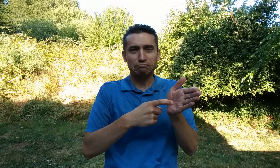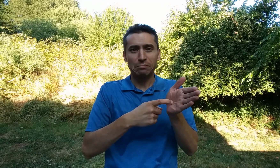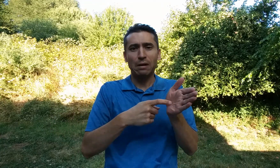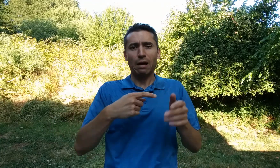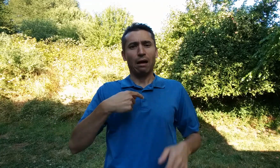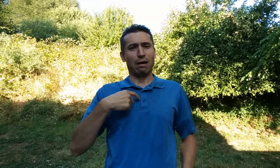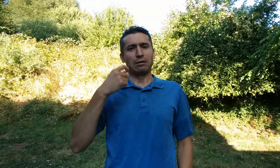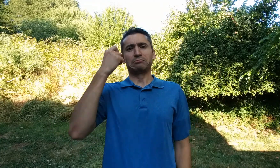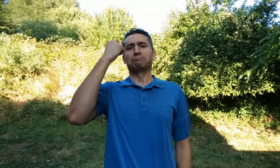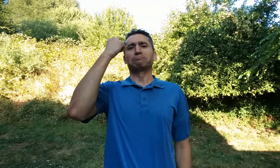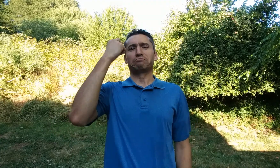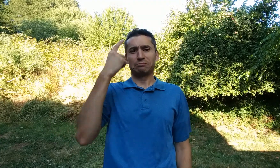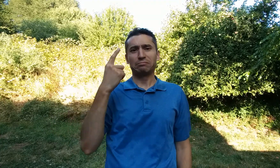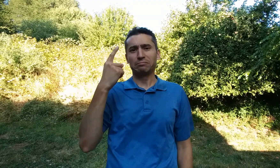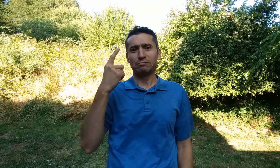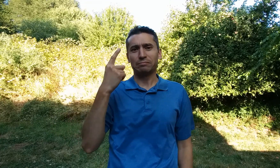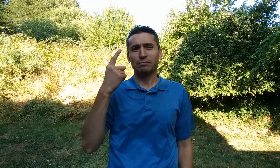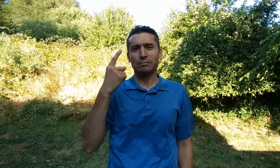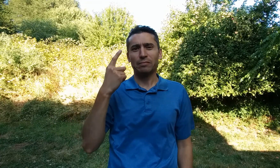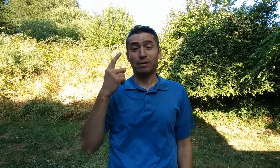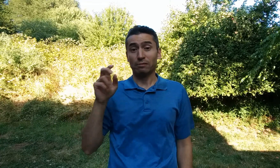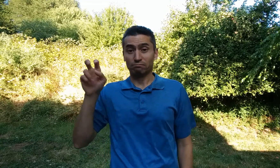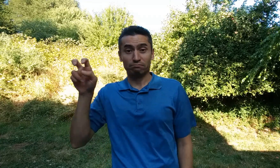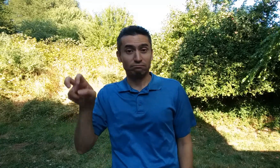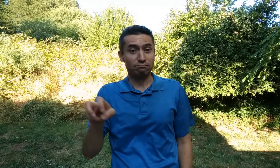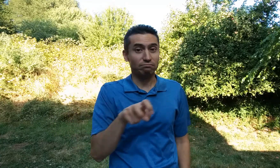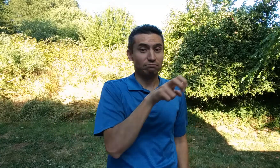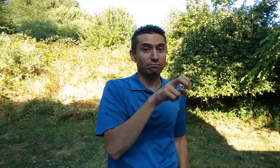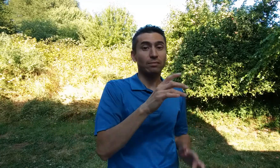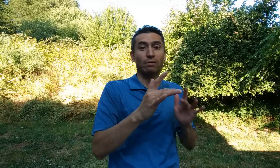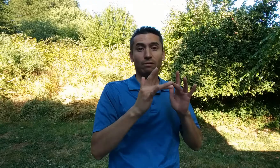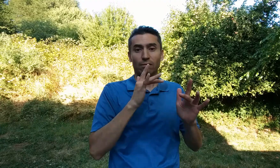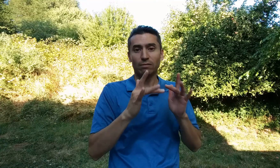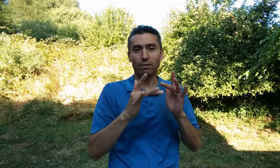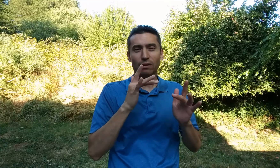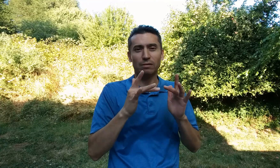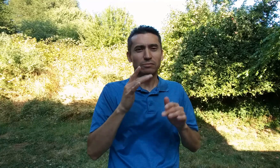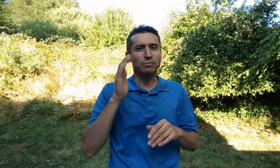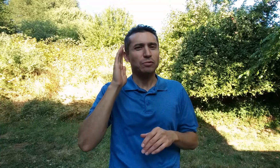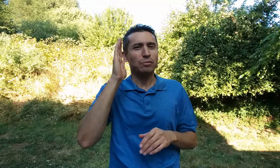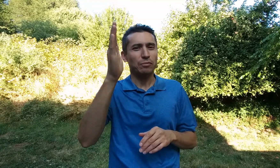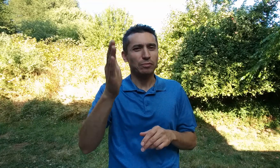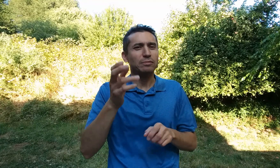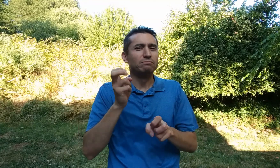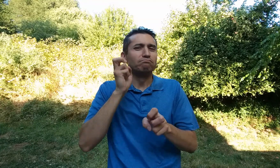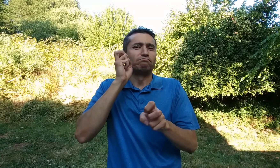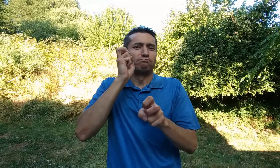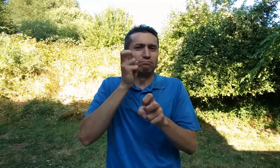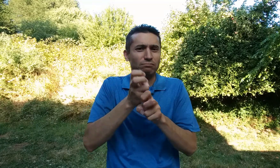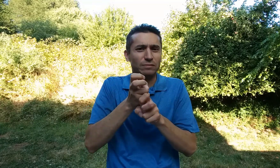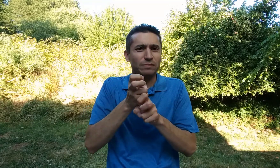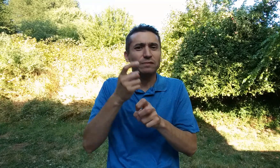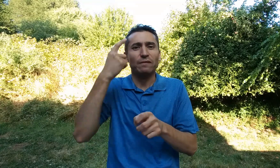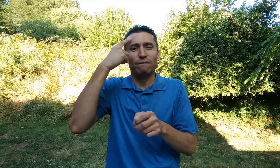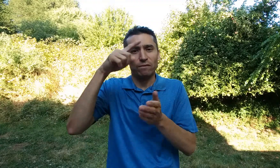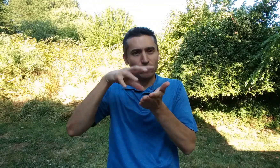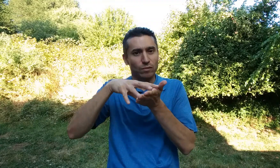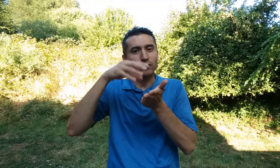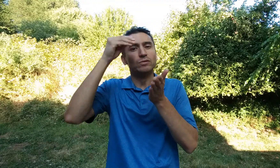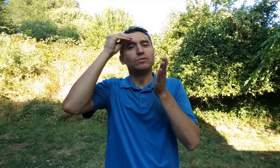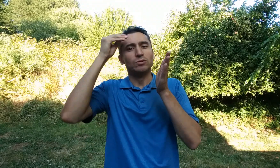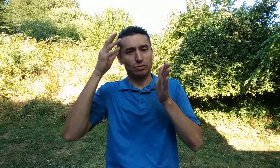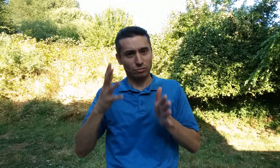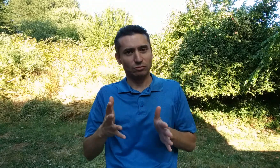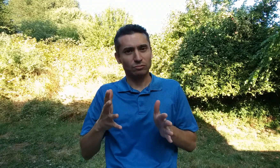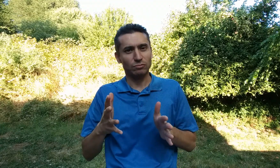having the class online will be difficult for students.